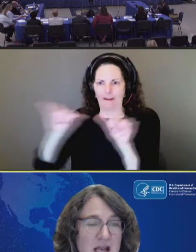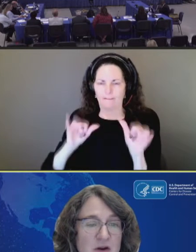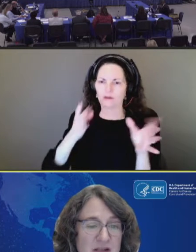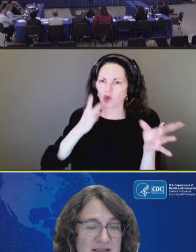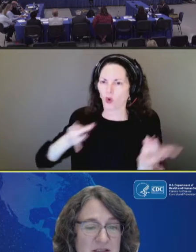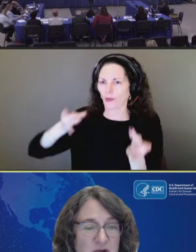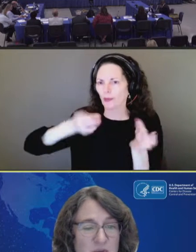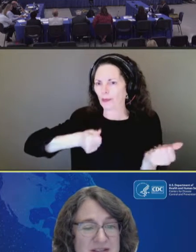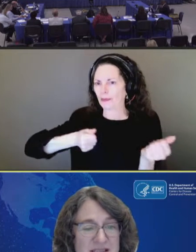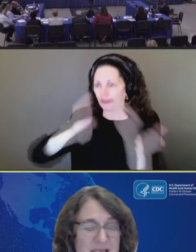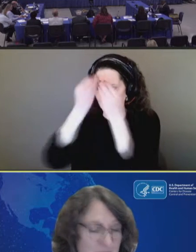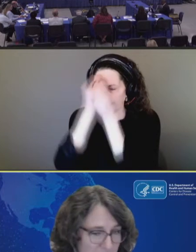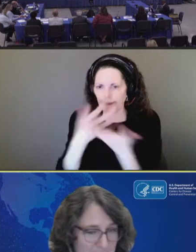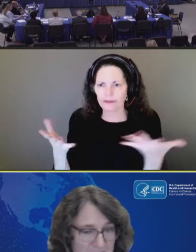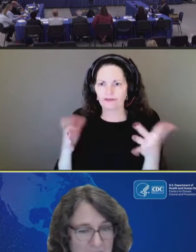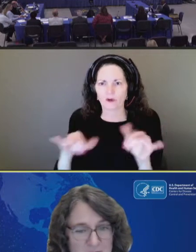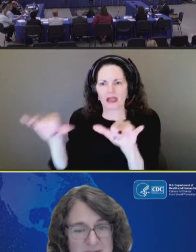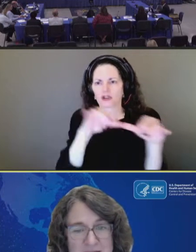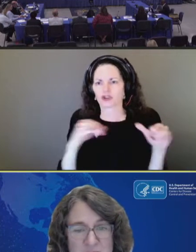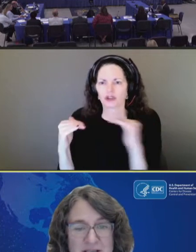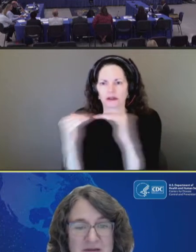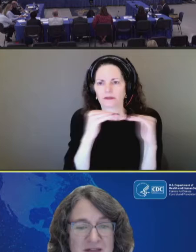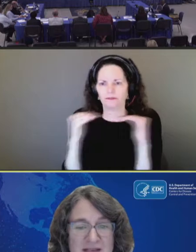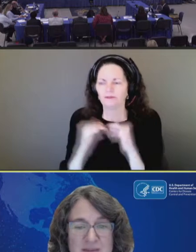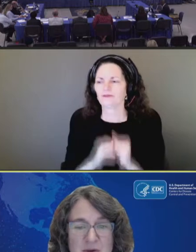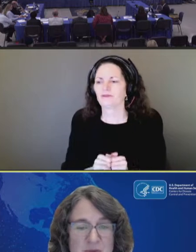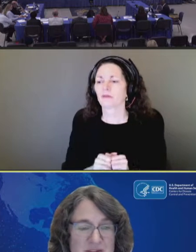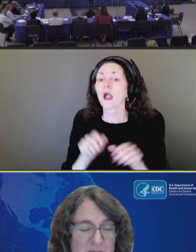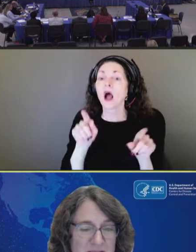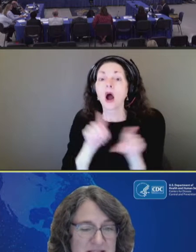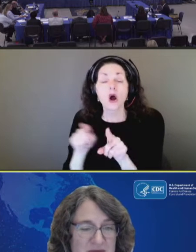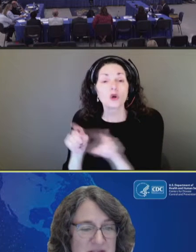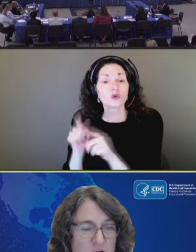Another lesson learned was to keep the public health responses really flexible and responsive.